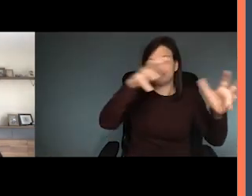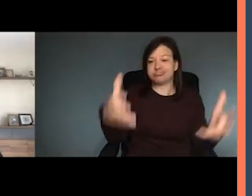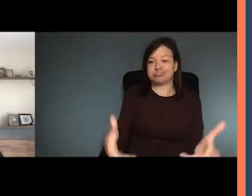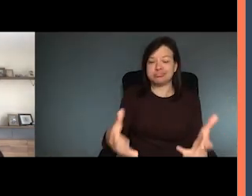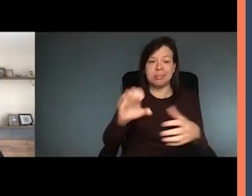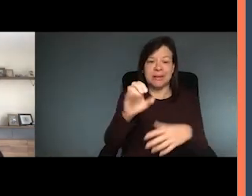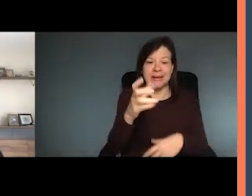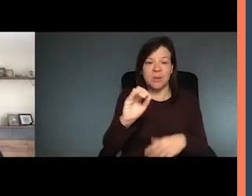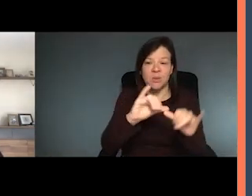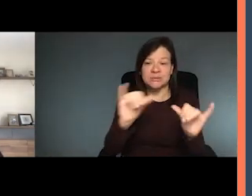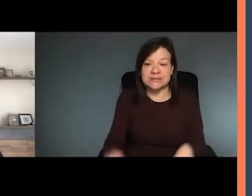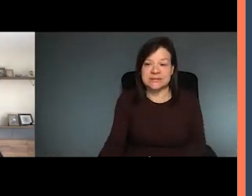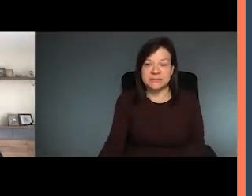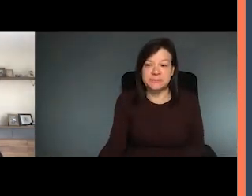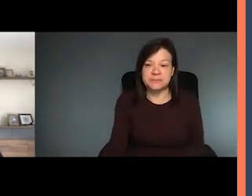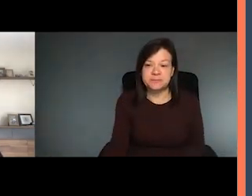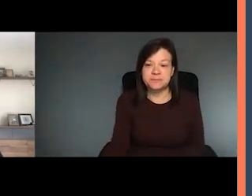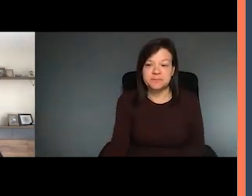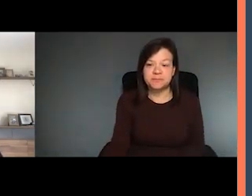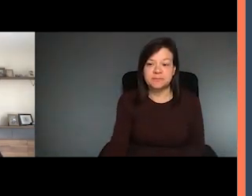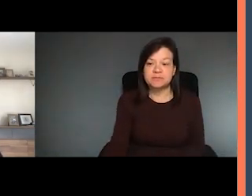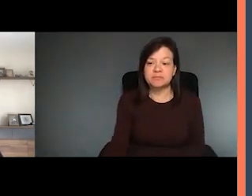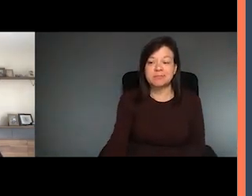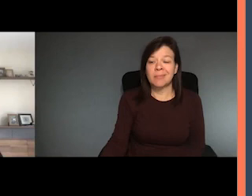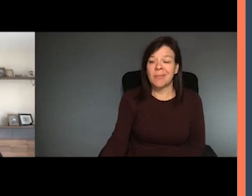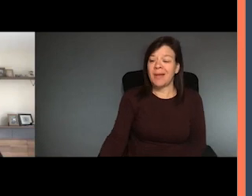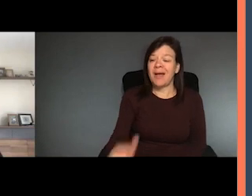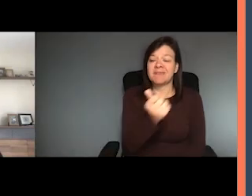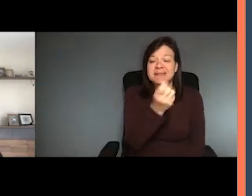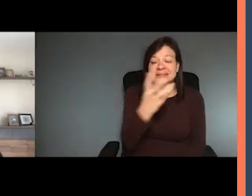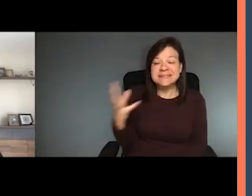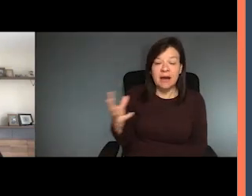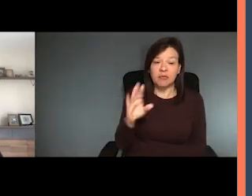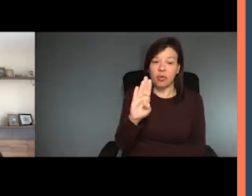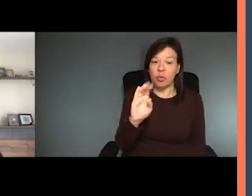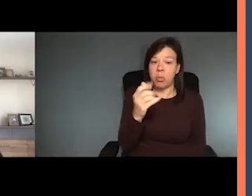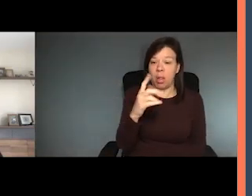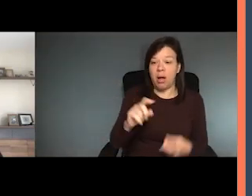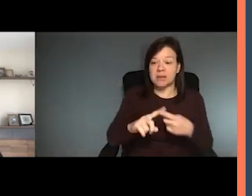WE HAVE MULTIPLE BLOGS DESIGNED TO TALK TO MULTIPLE DIFFERENT PERSONAS.